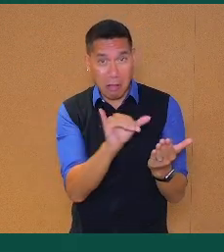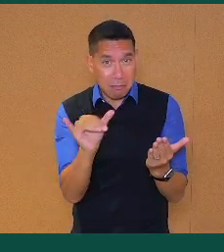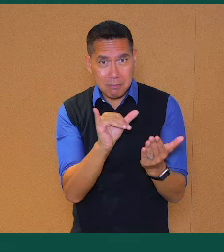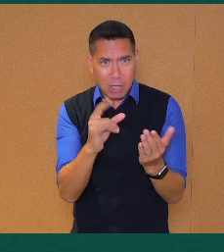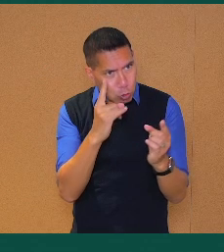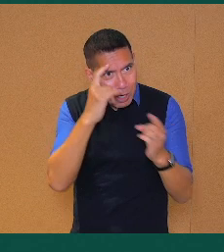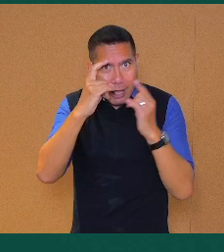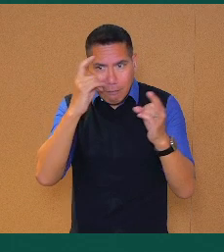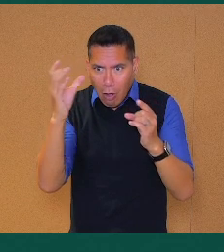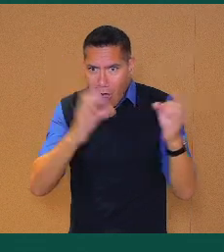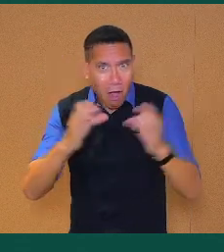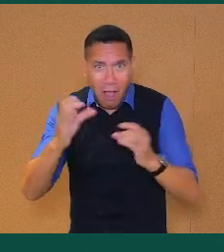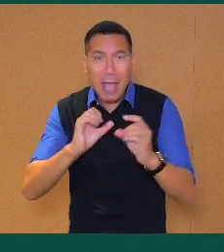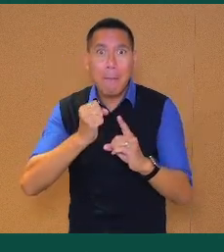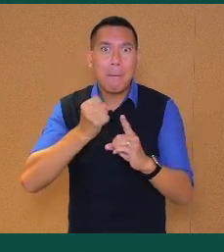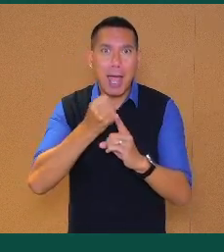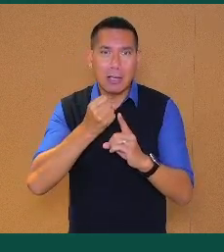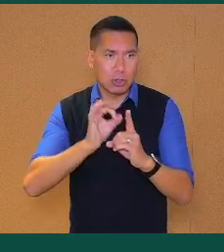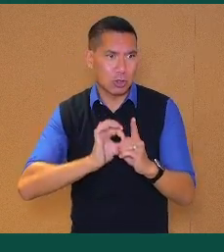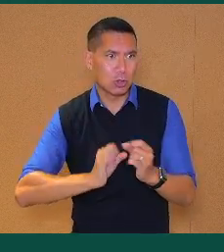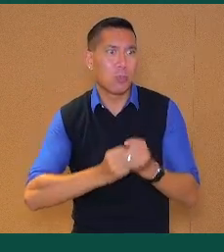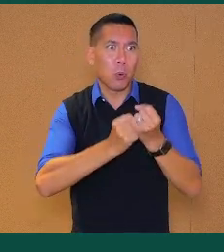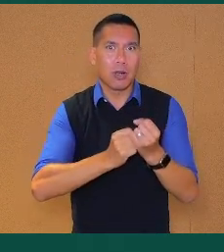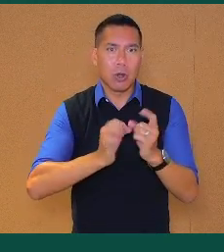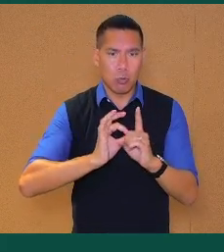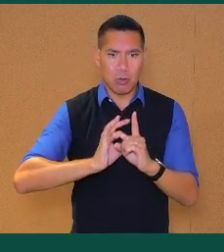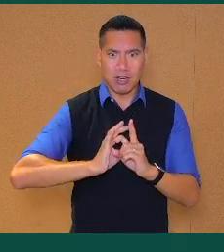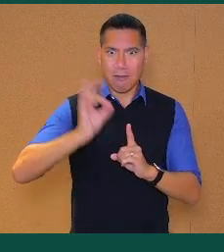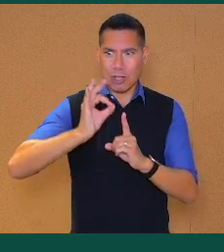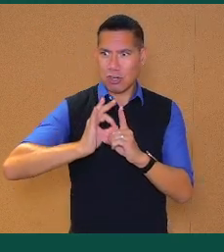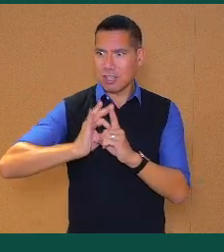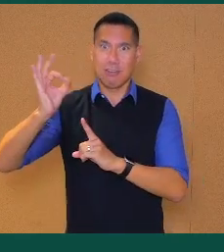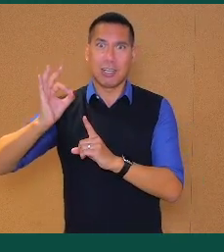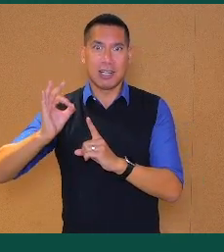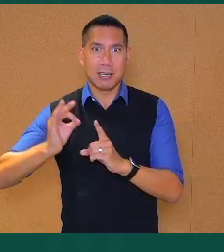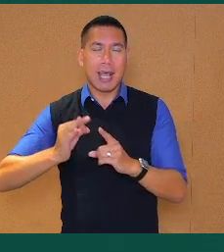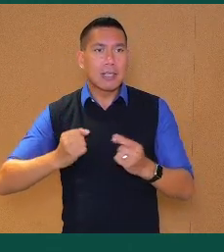supporting recovery and improving the health and well- being of the community. Following the impact of